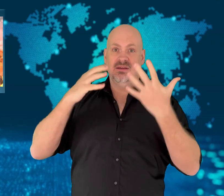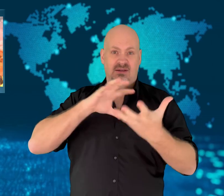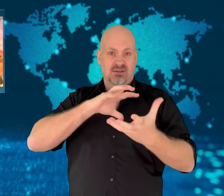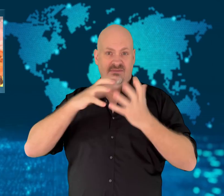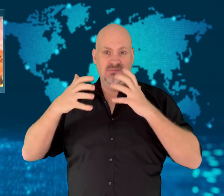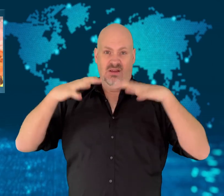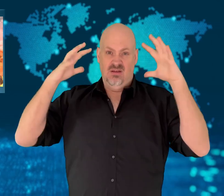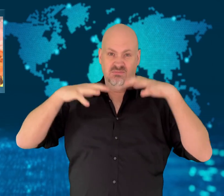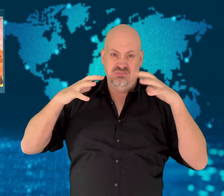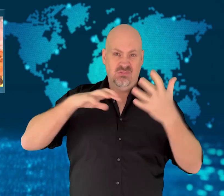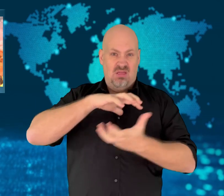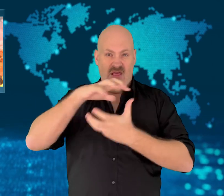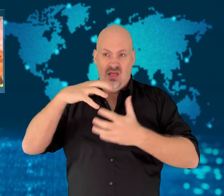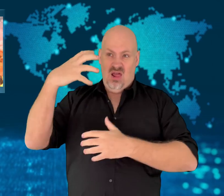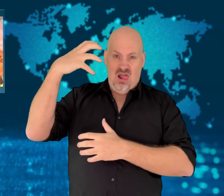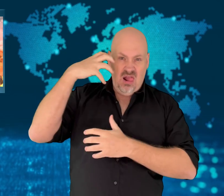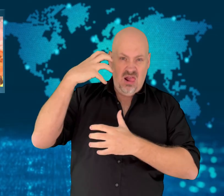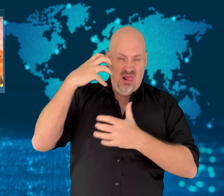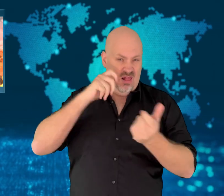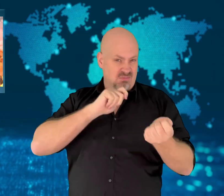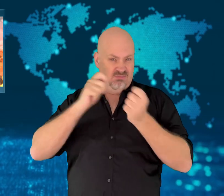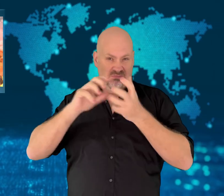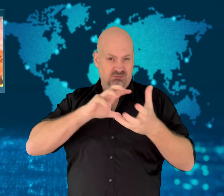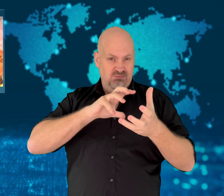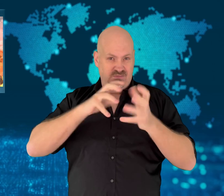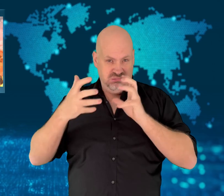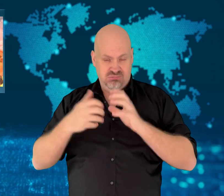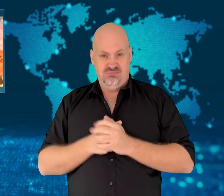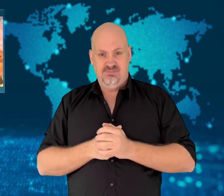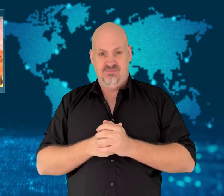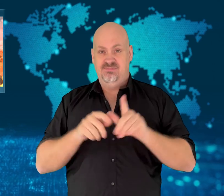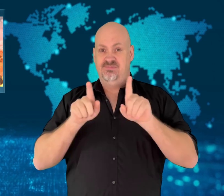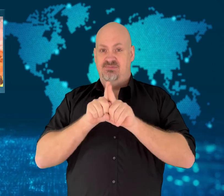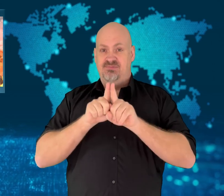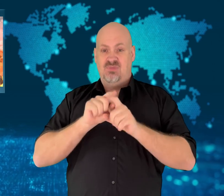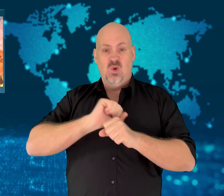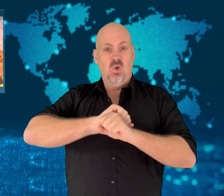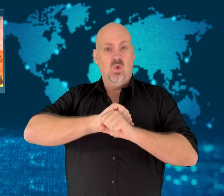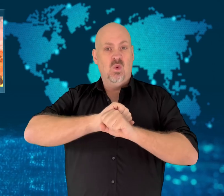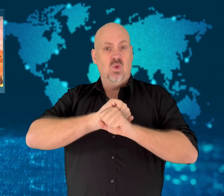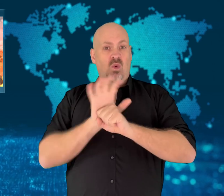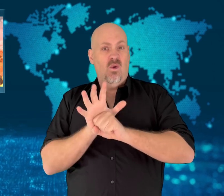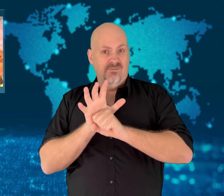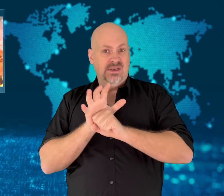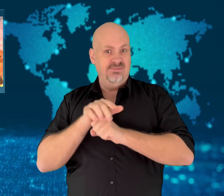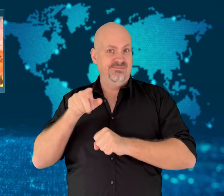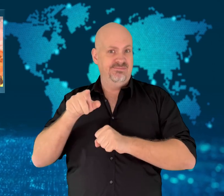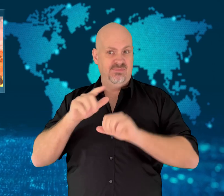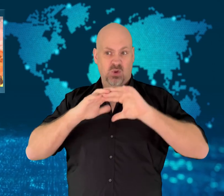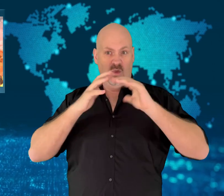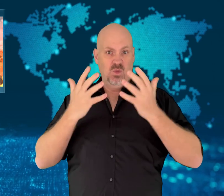Other factors contributing to the decision to move the hands include